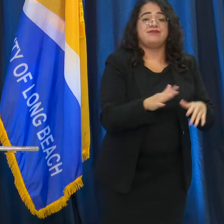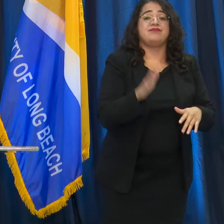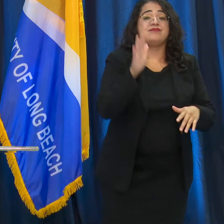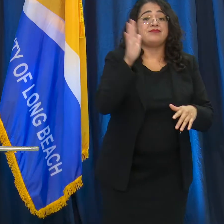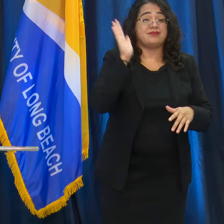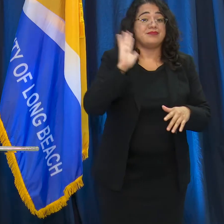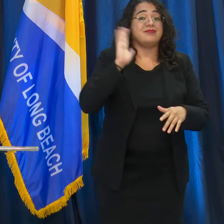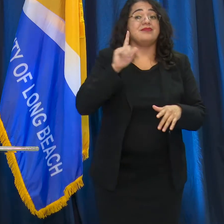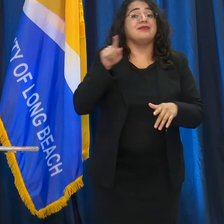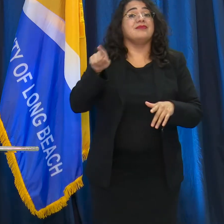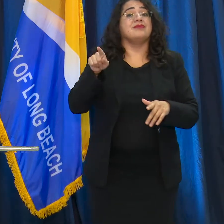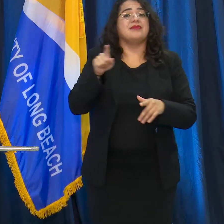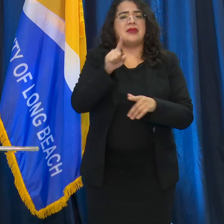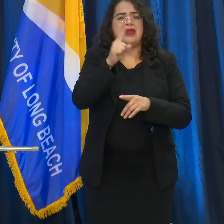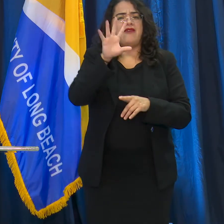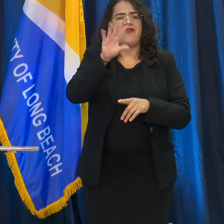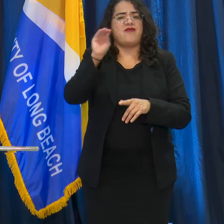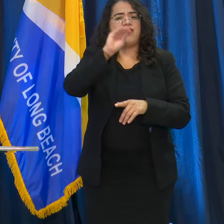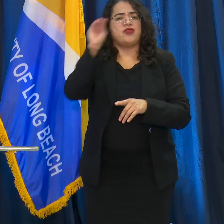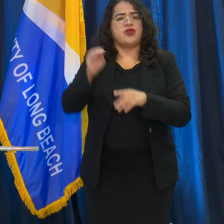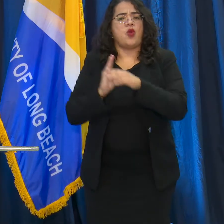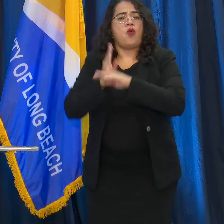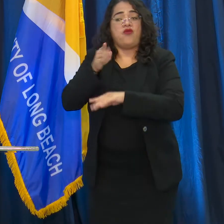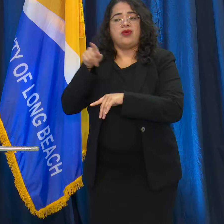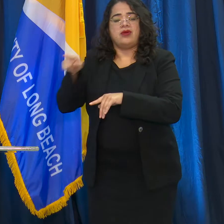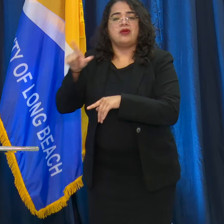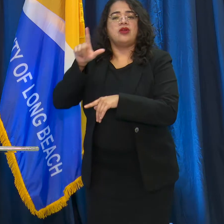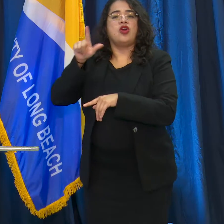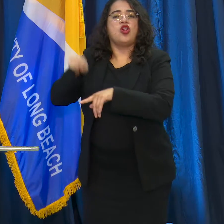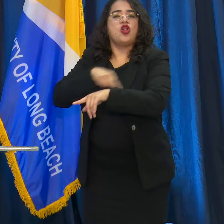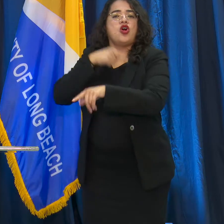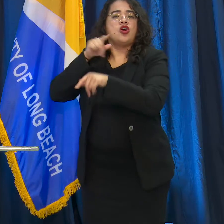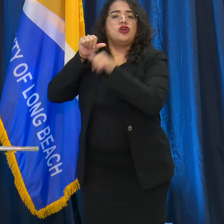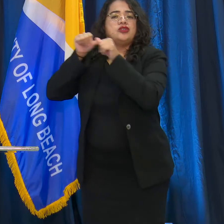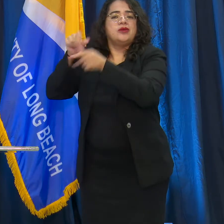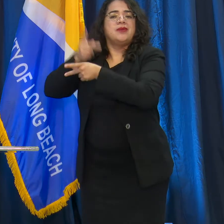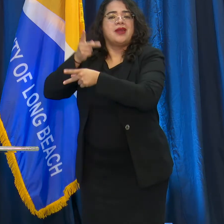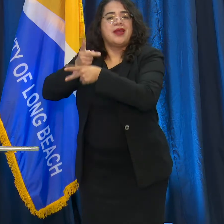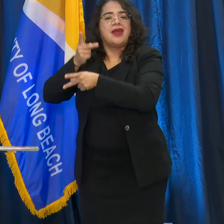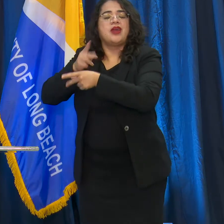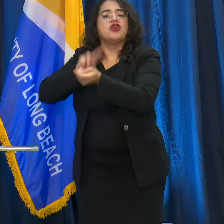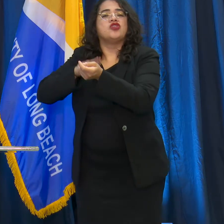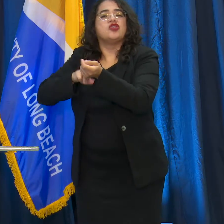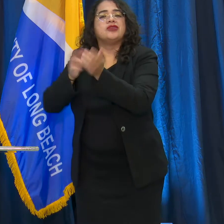long-term care facilities. They are now coming from community, and this is our highest percentage that we have seen from our community